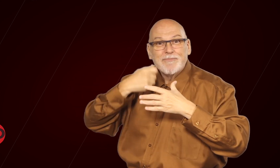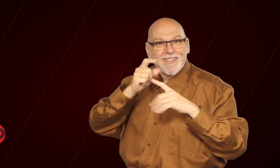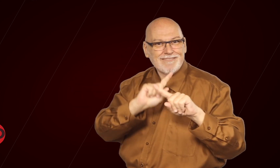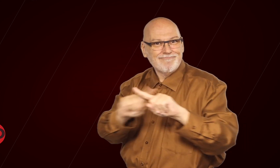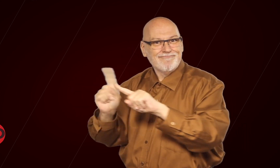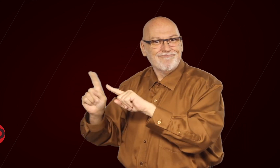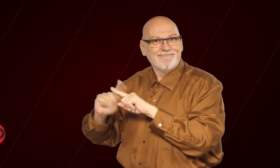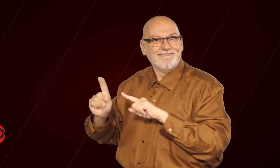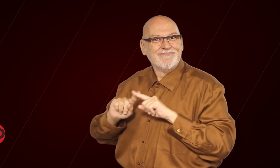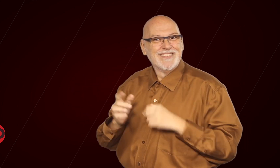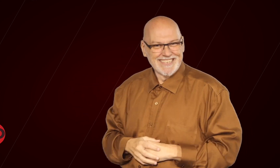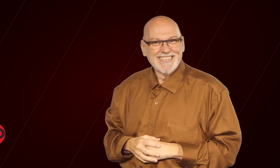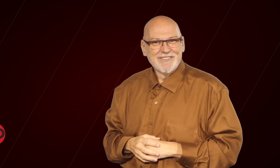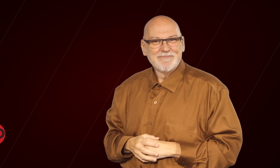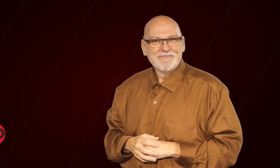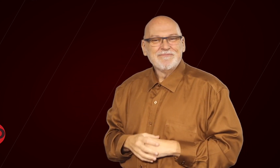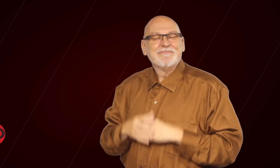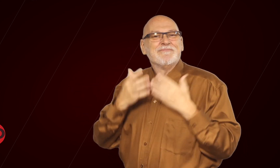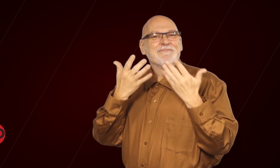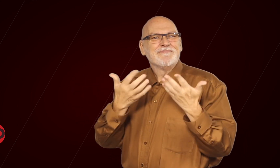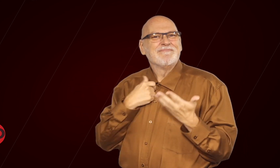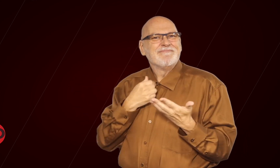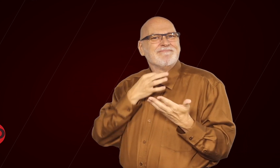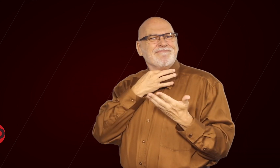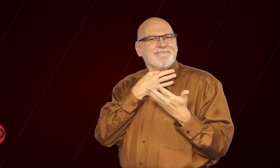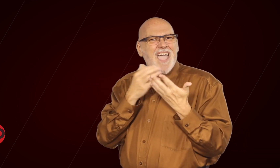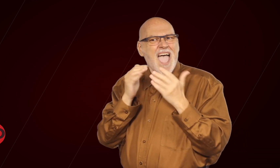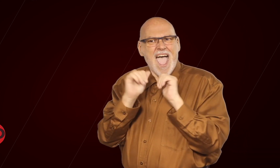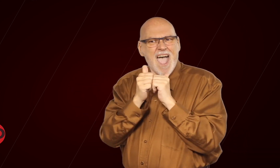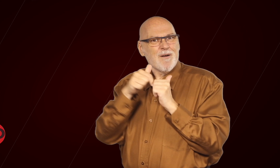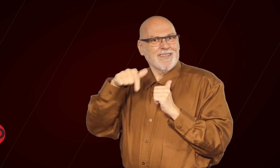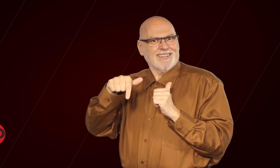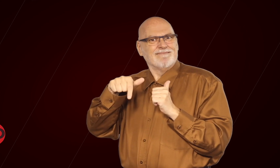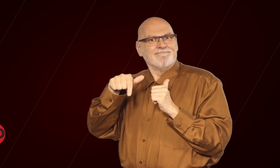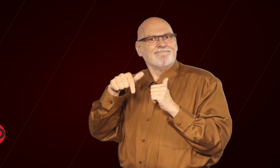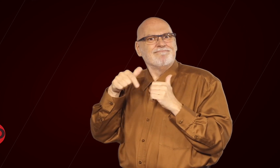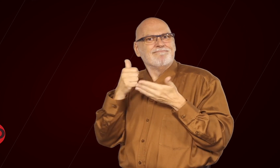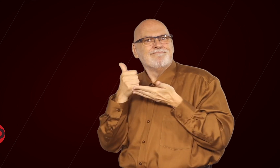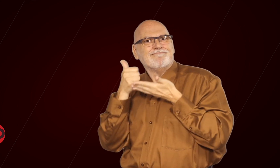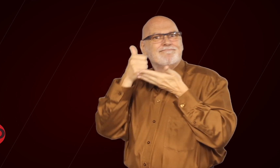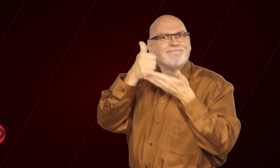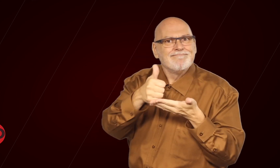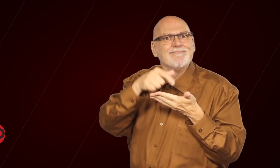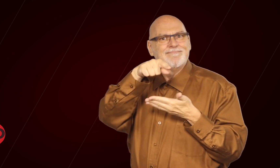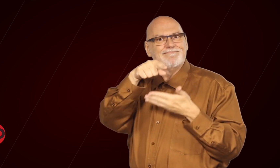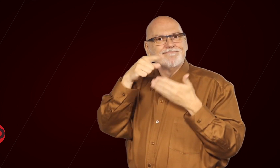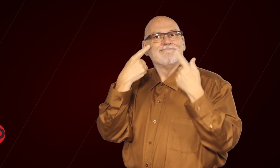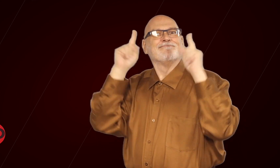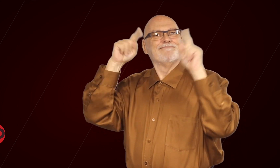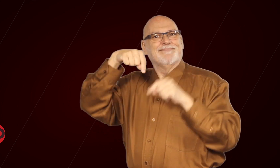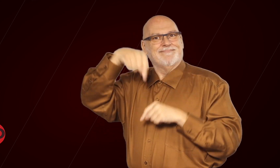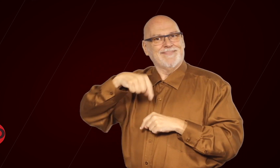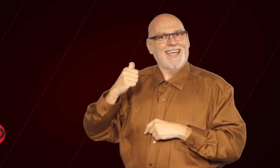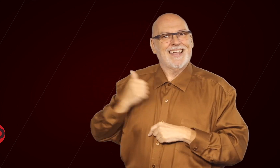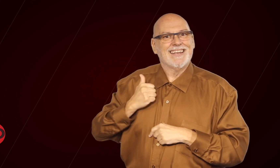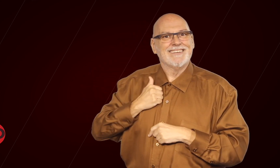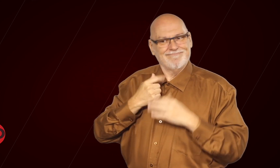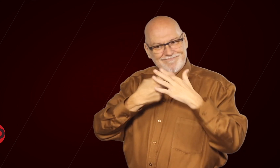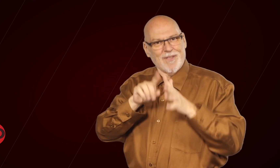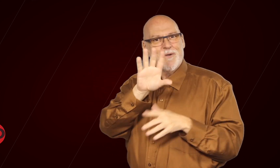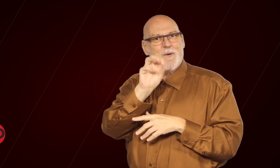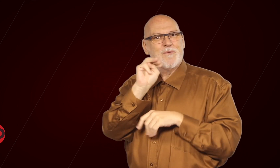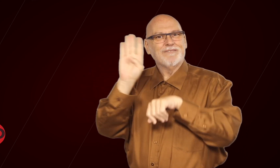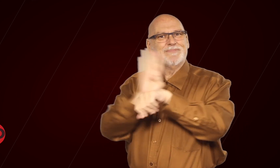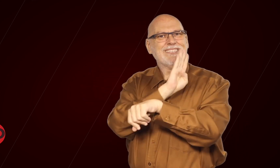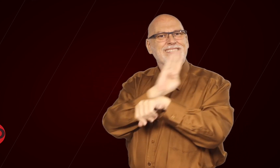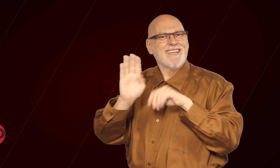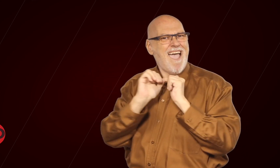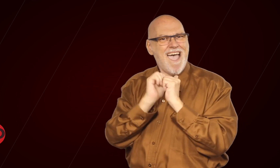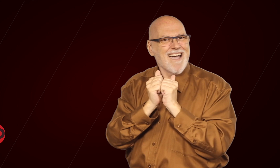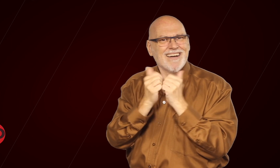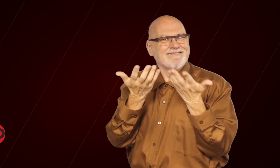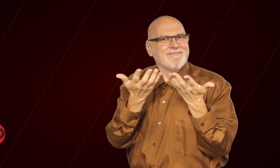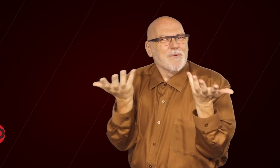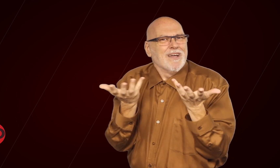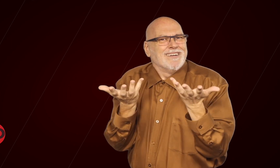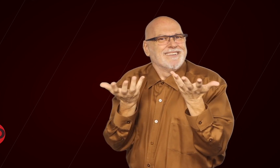What help did you get in Canada to start your business?